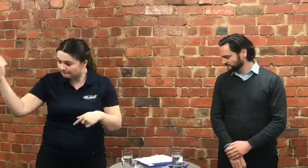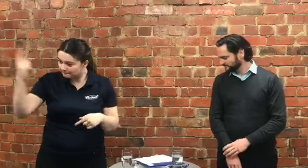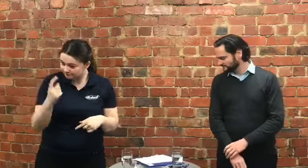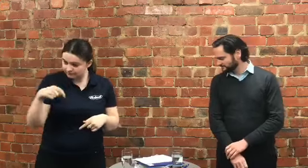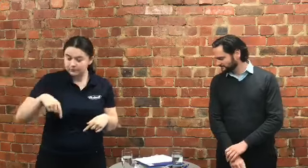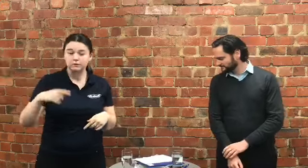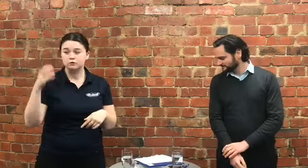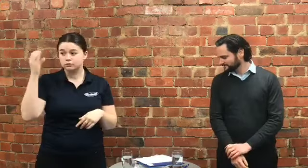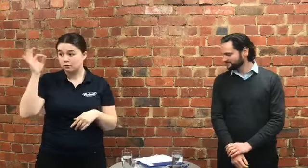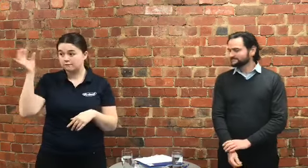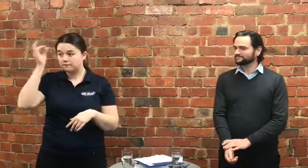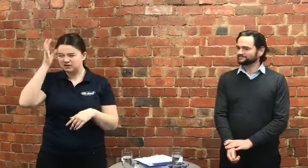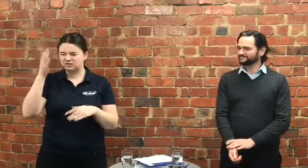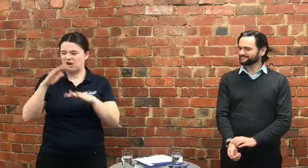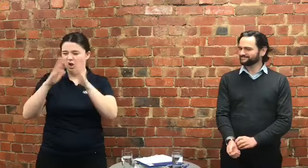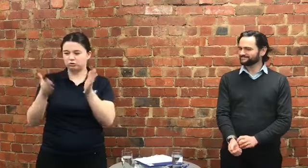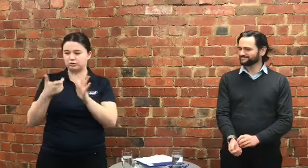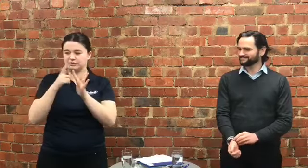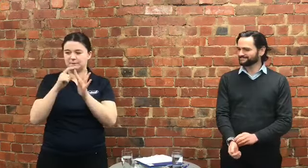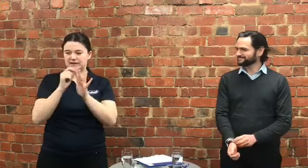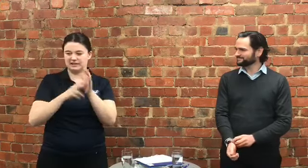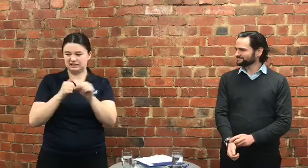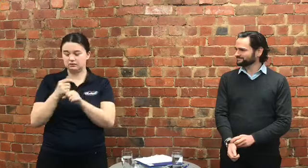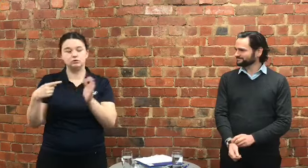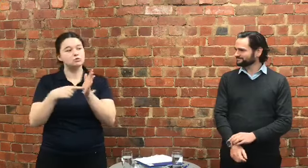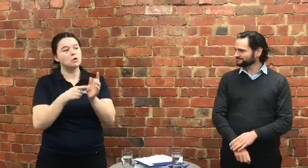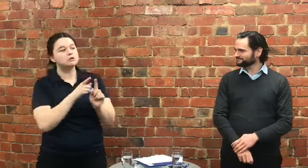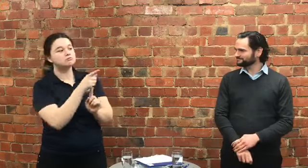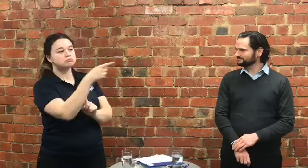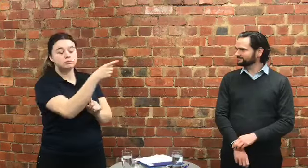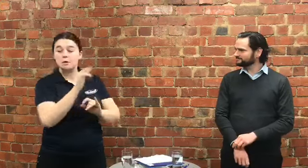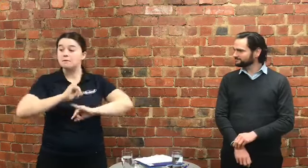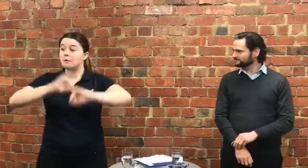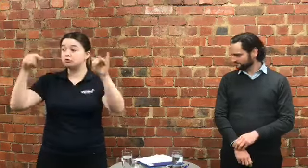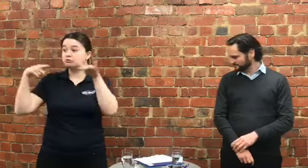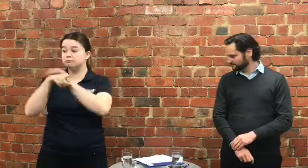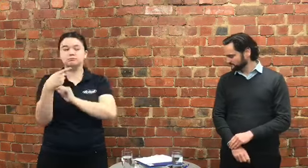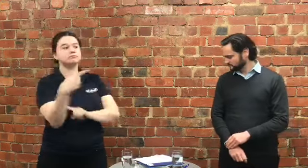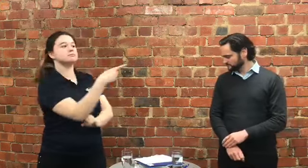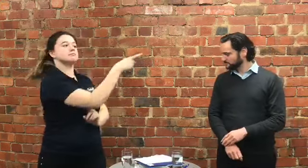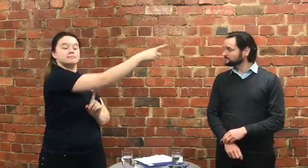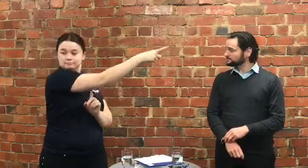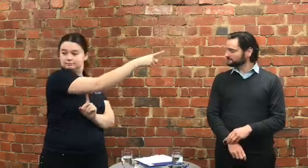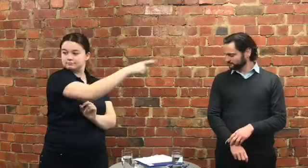So, thank you to those that are here this evening. We've just got a few items of housekeeping.